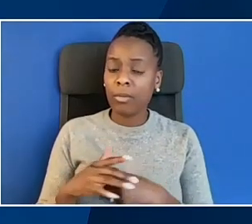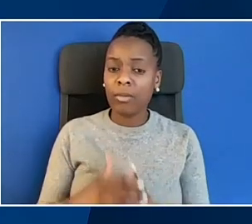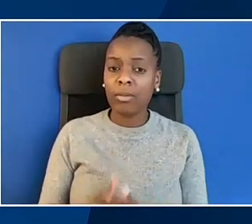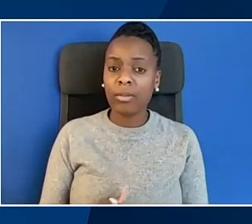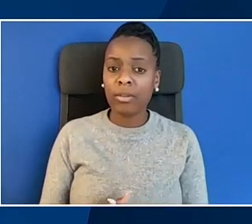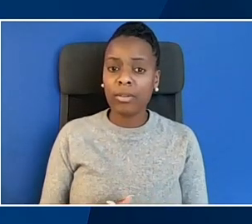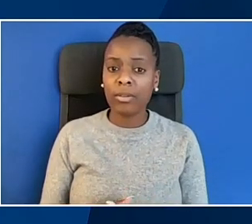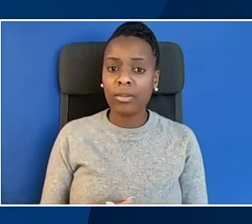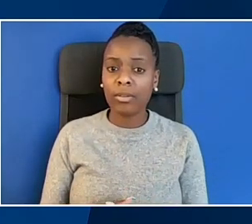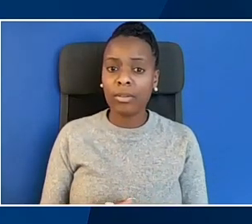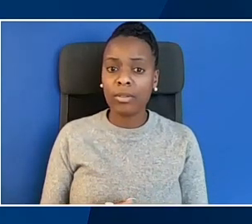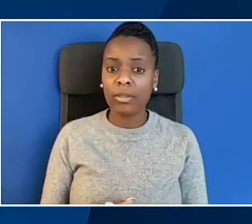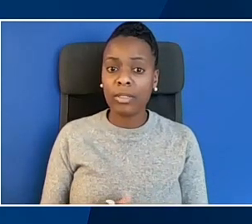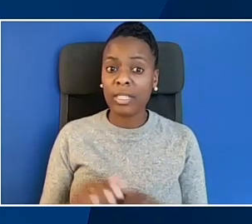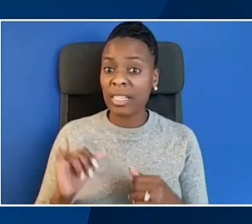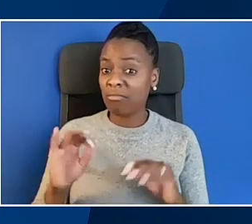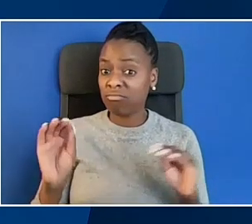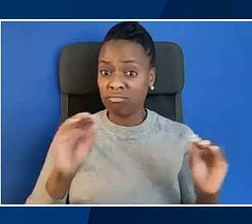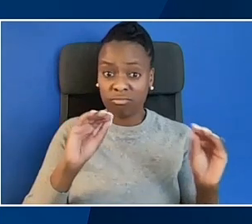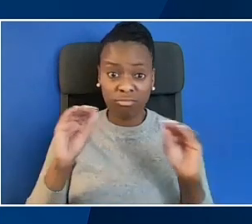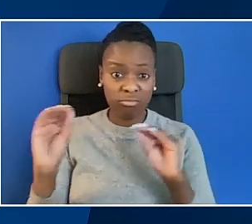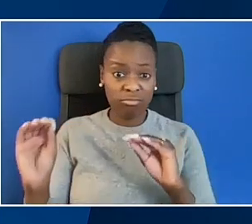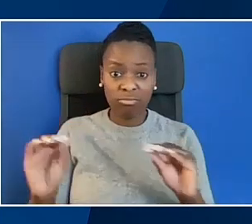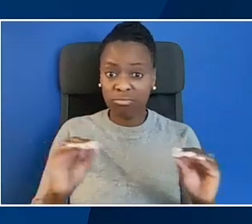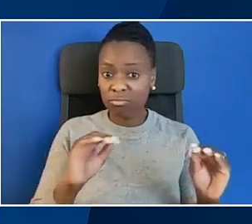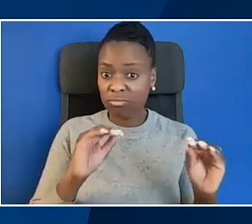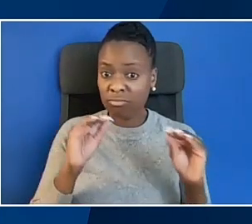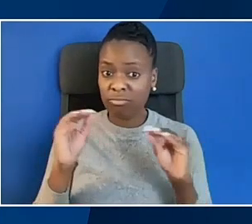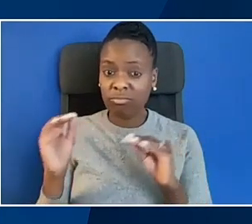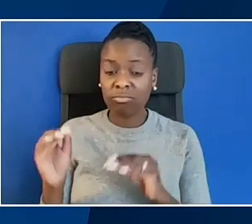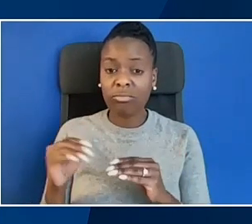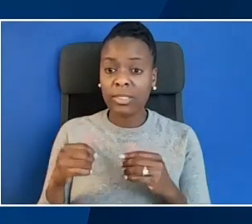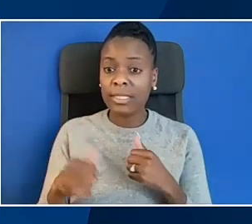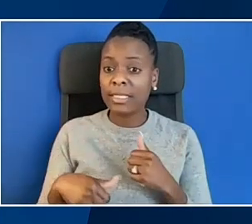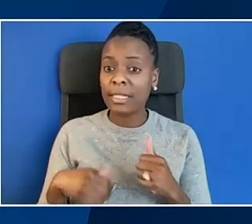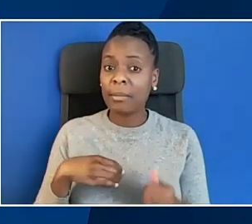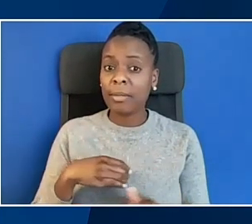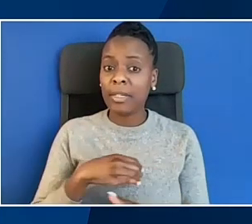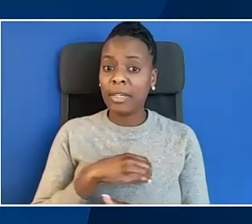But if there is nothing else, Subcommittee, Federal TRIO Subcommittee